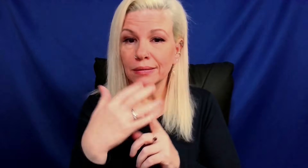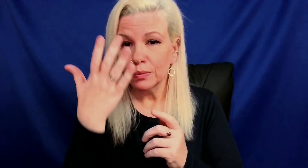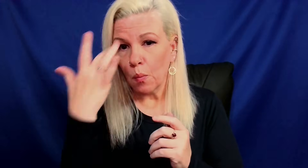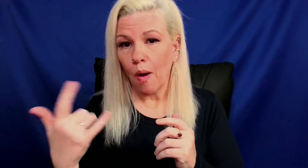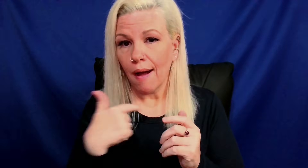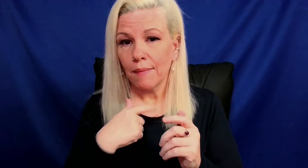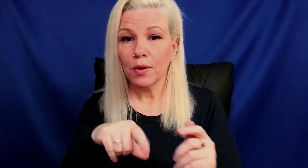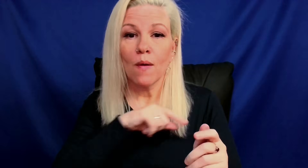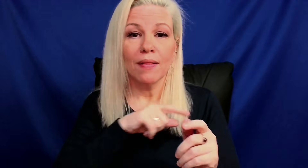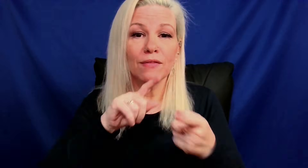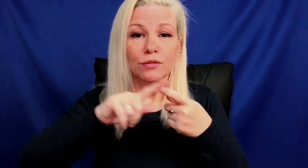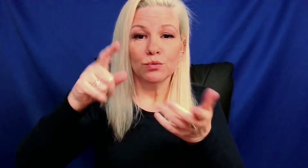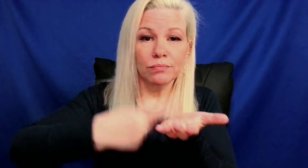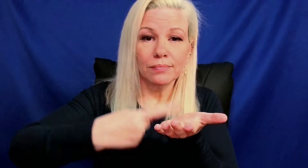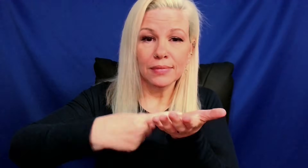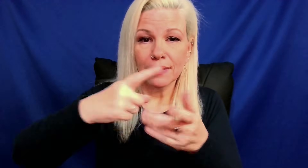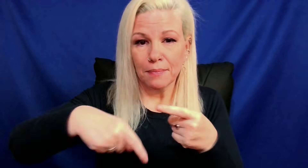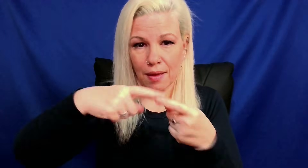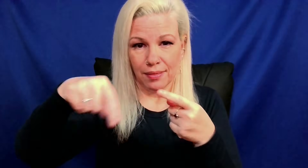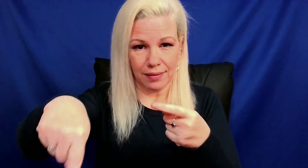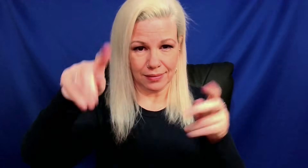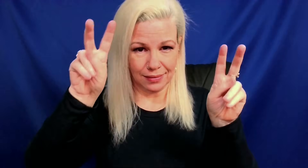to speak on this topic.